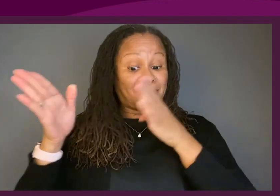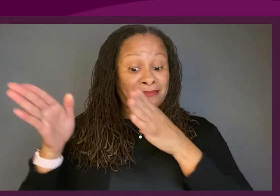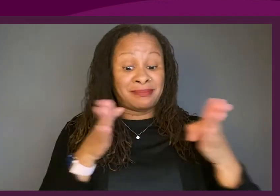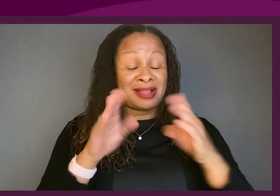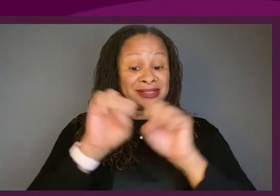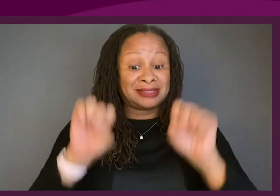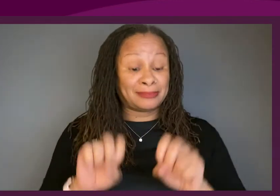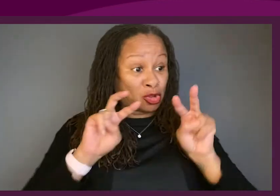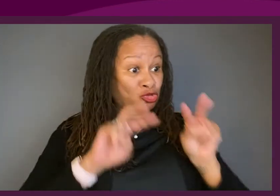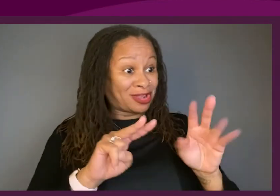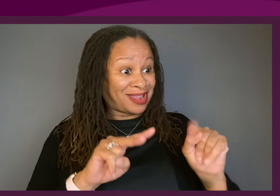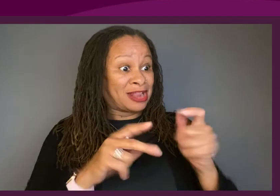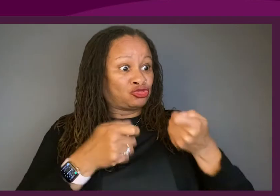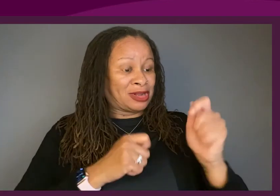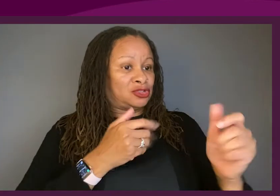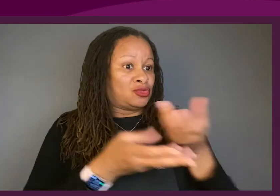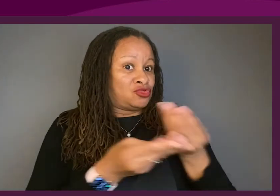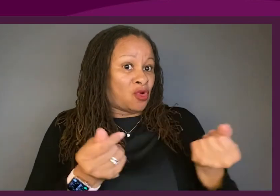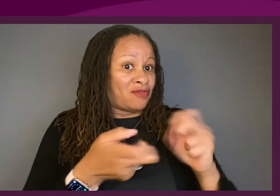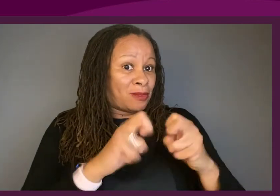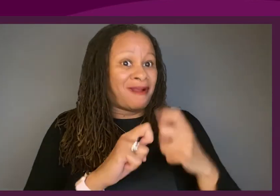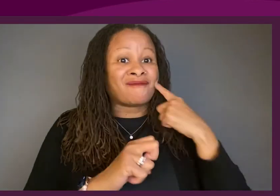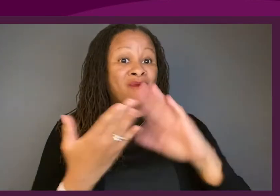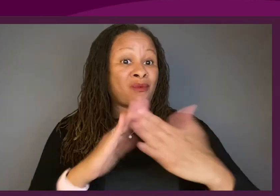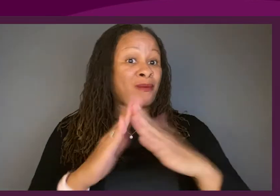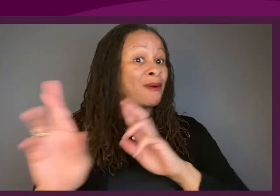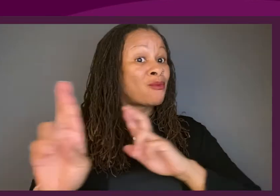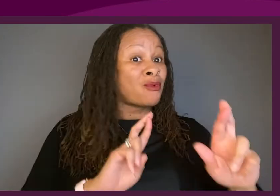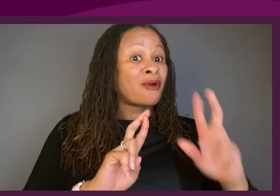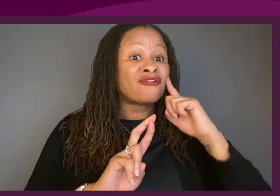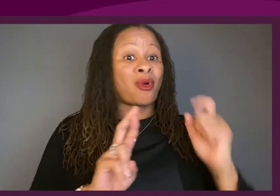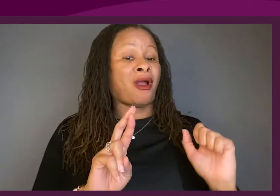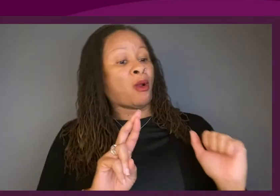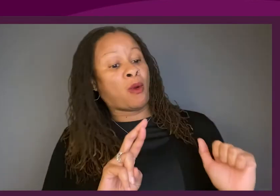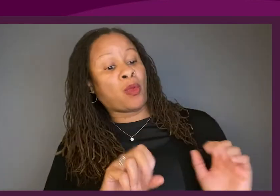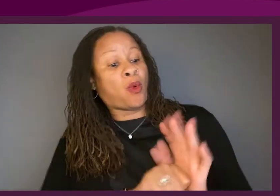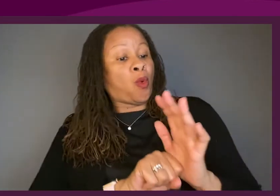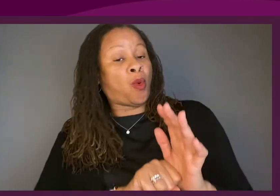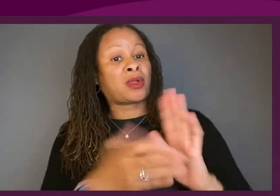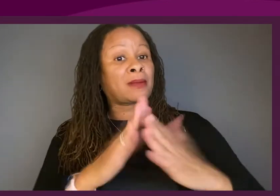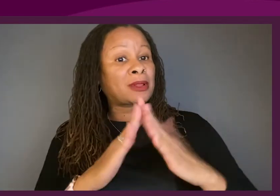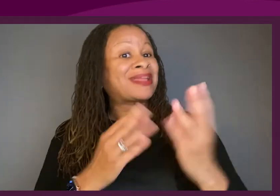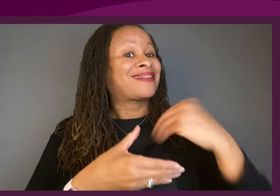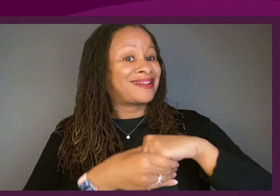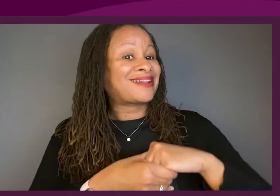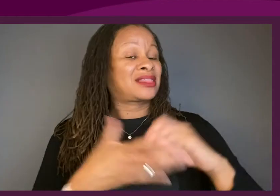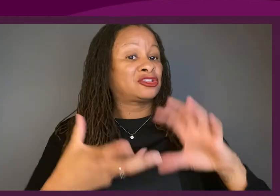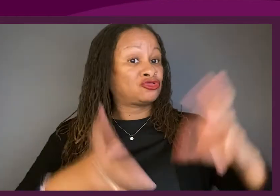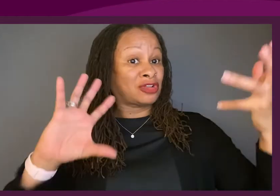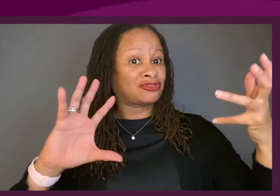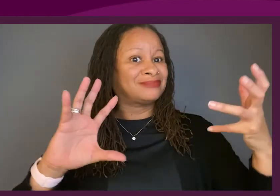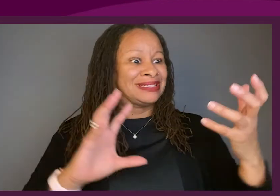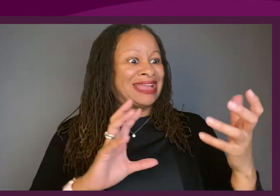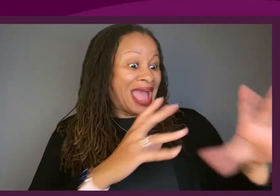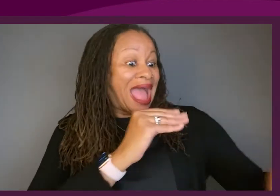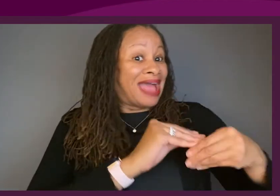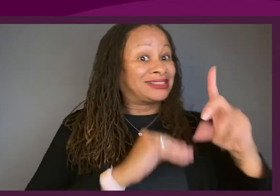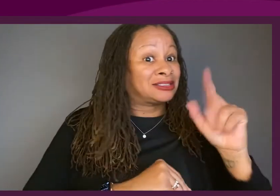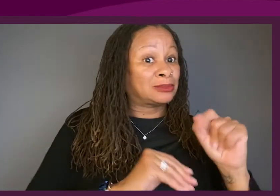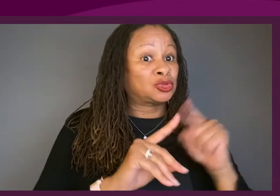the planning that it takes for the community to prepare for the whole community in a disaster,